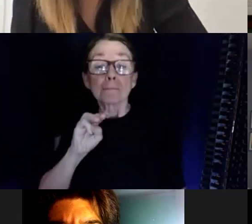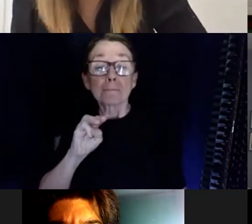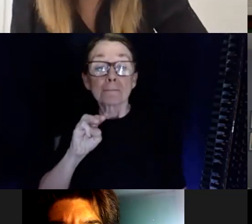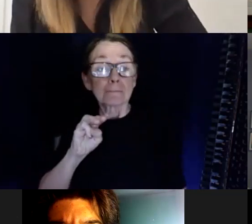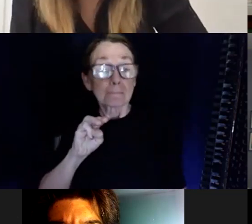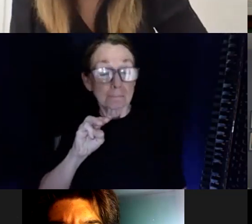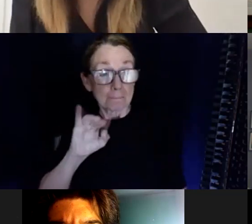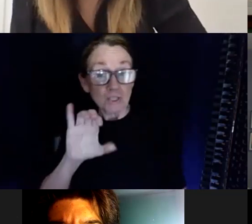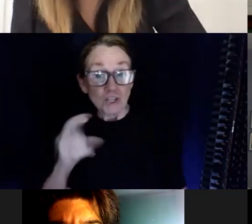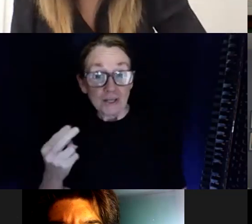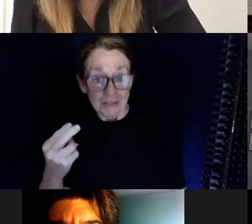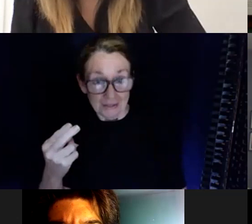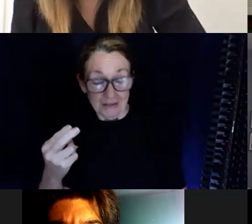FOR EXAMPLE, OH, GOSH, WHOLISTIC APPROACHING TO SERVING DEAF, HARD OF HEARING AND HEARING LANGUAGES WITH LANGUAGE CON ORDERANCE PROVIDERS WHO THEMSELVES ARE DEAF, HARD OF HEARING OR HEARING.